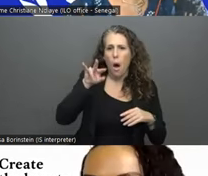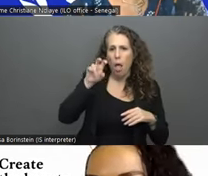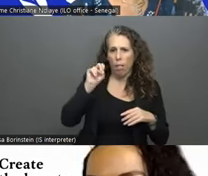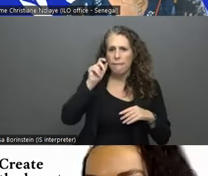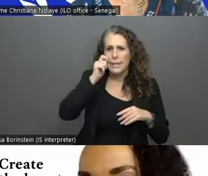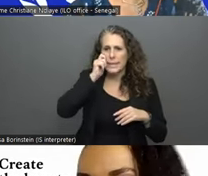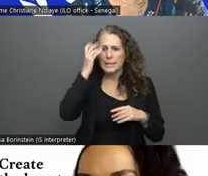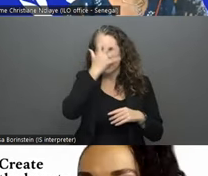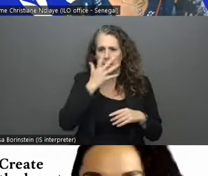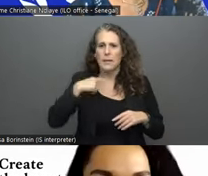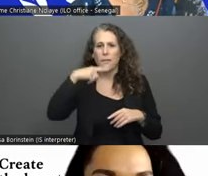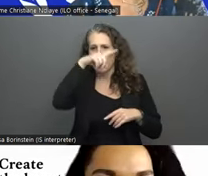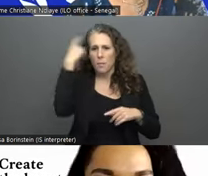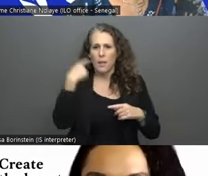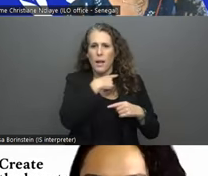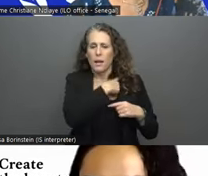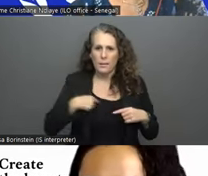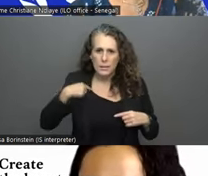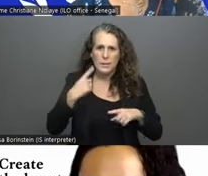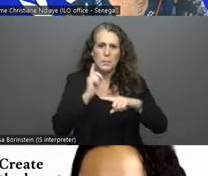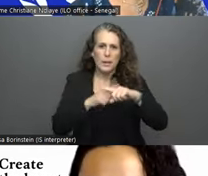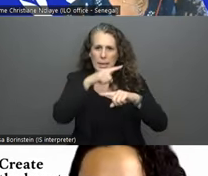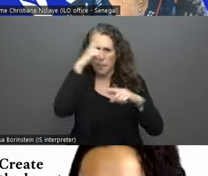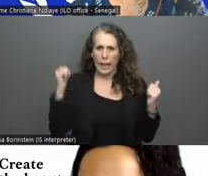choke Nicholas as well as a black blazer on. 10:54:54 Okay.